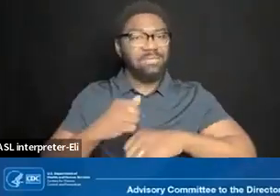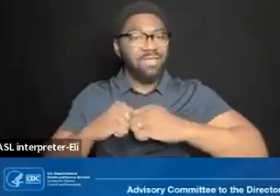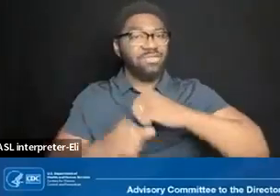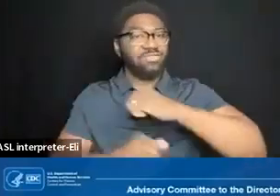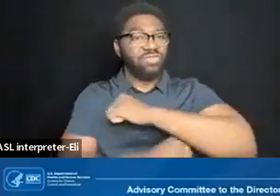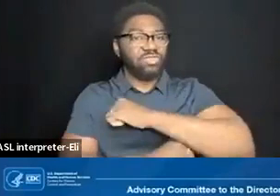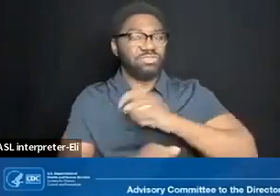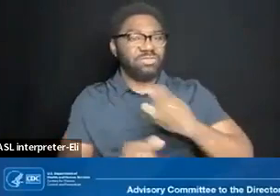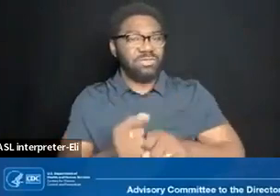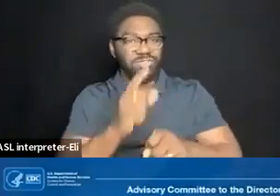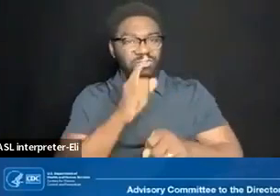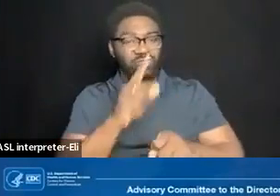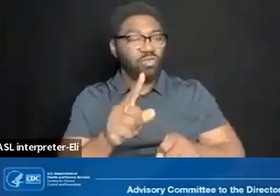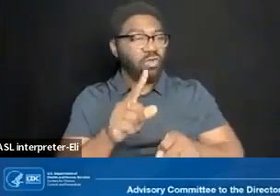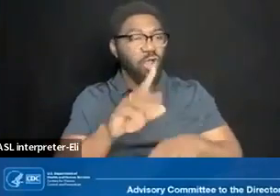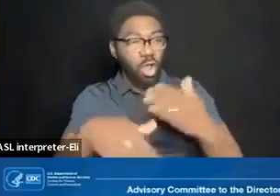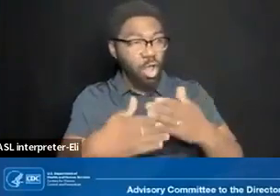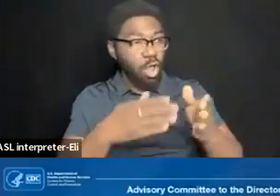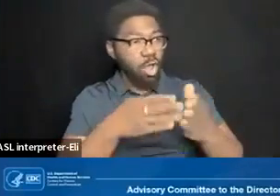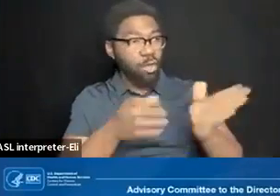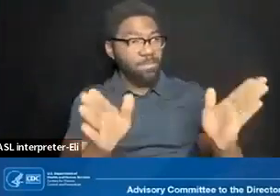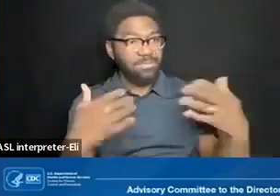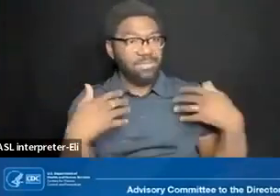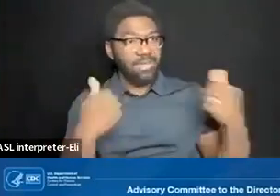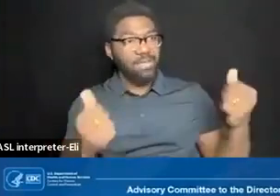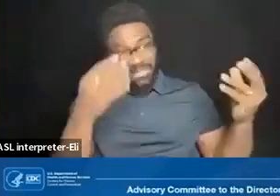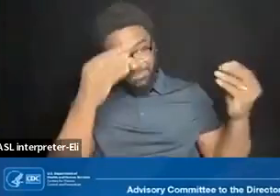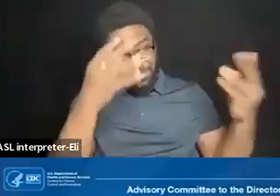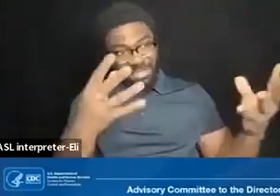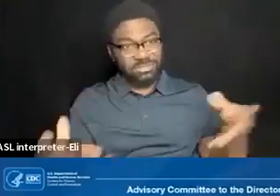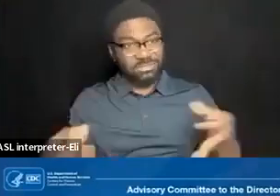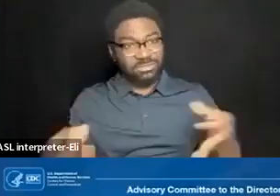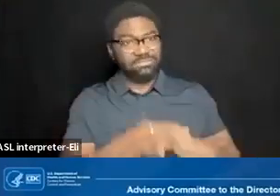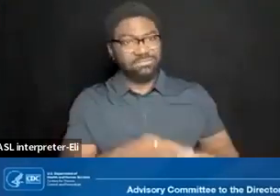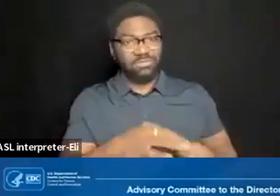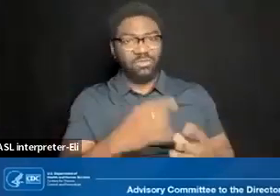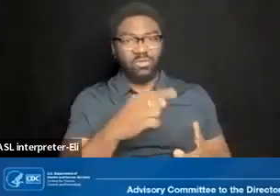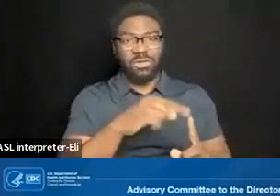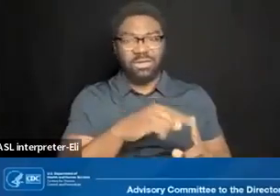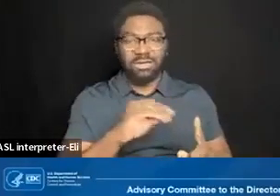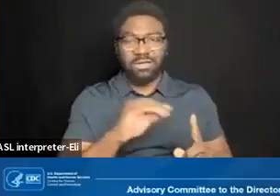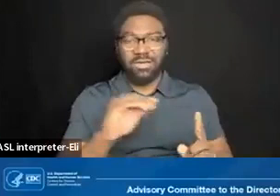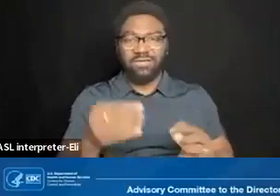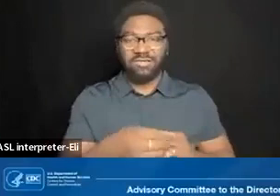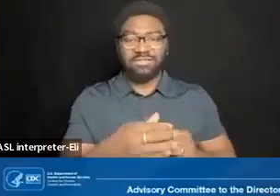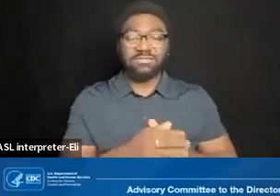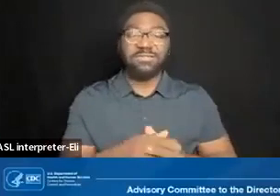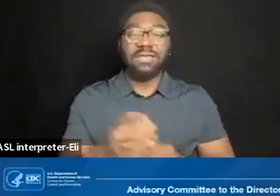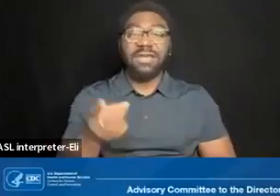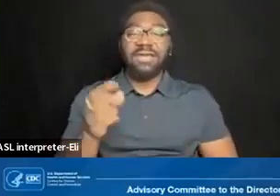with the critical data needed for action. Data functions from CSELS will move into this new office,